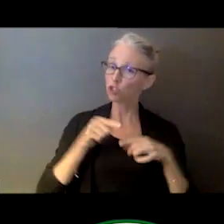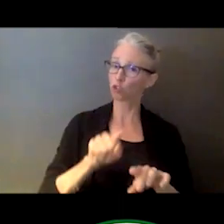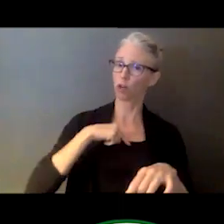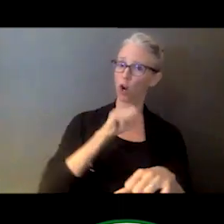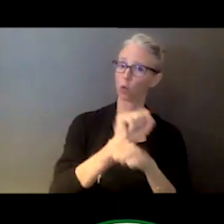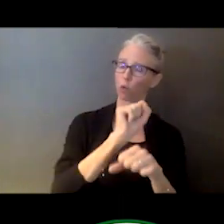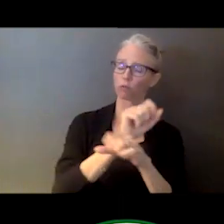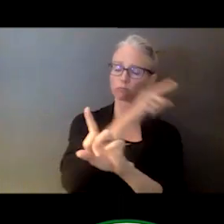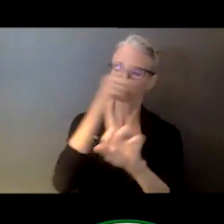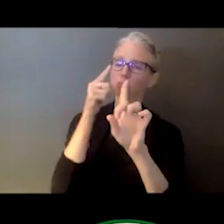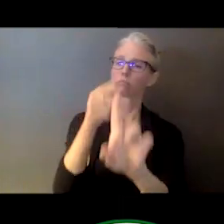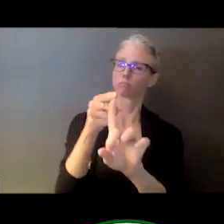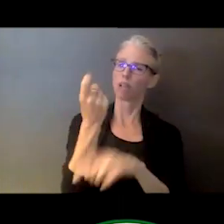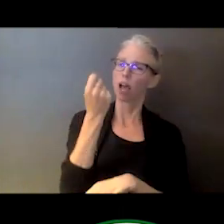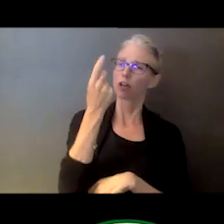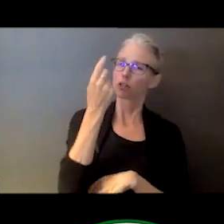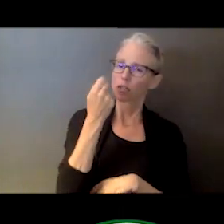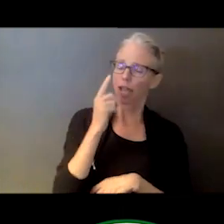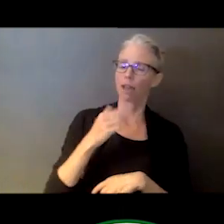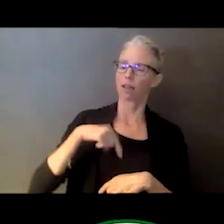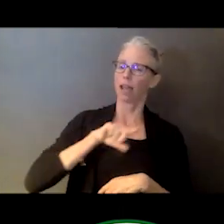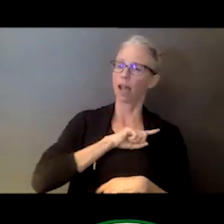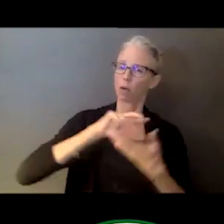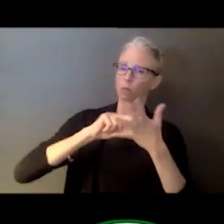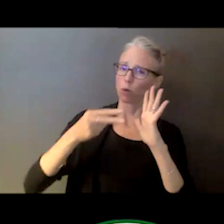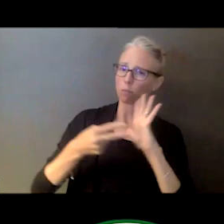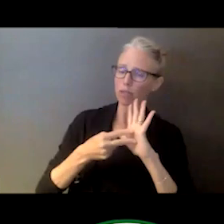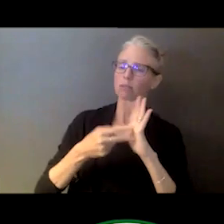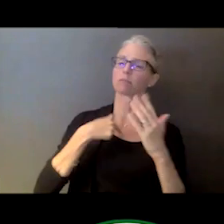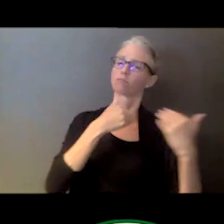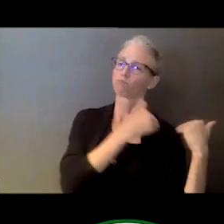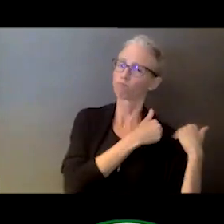As custodians and caretakers of these sacred lands.